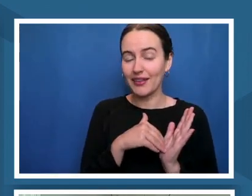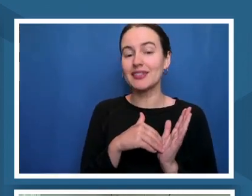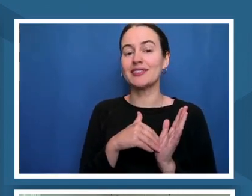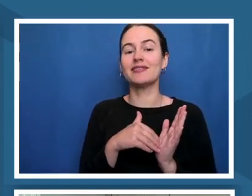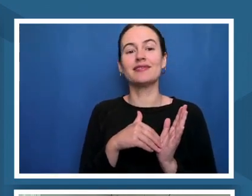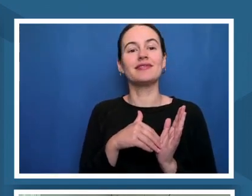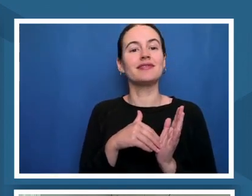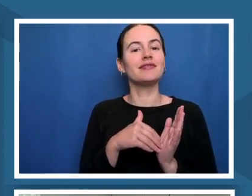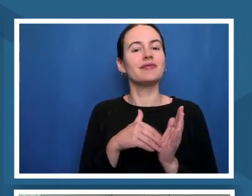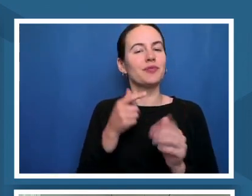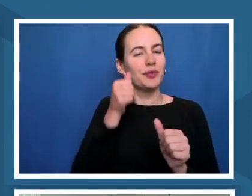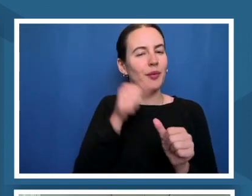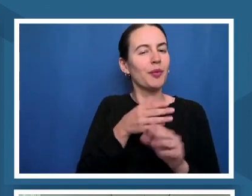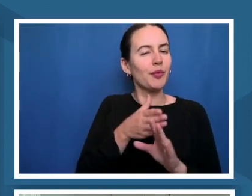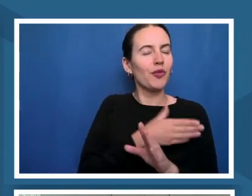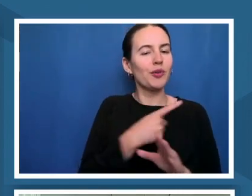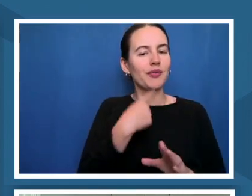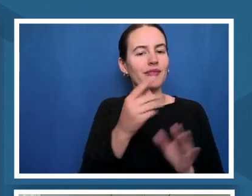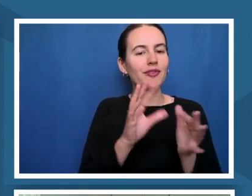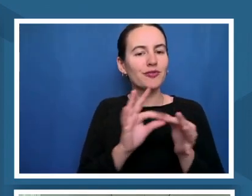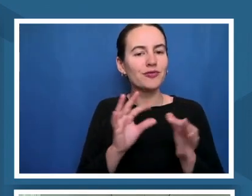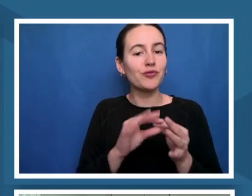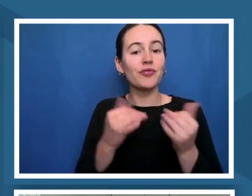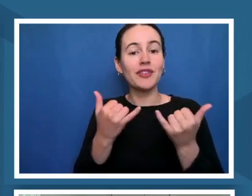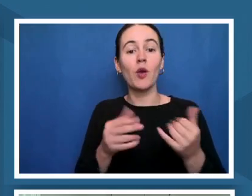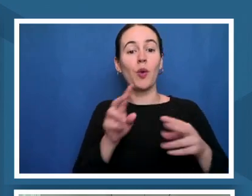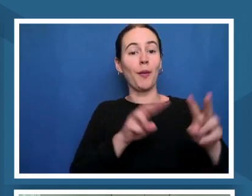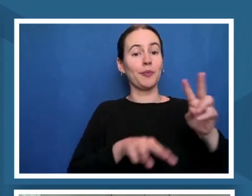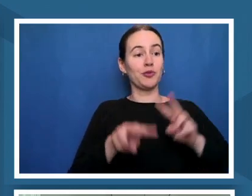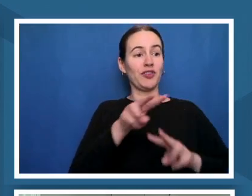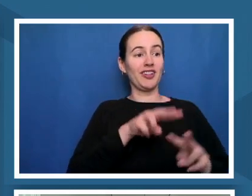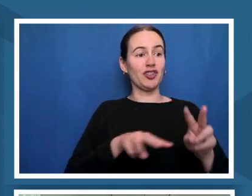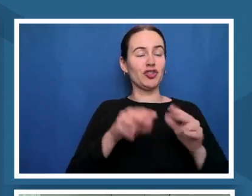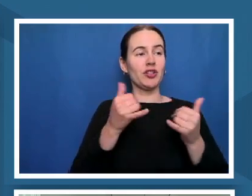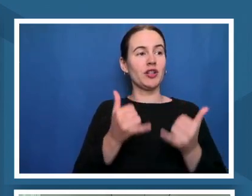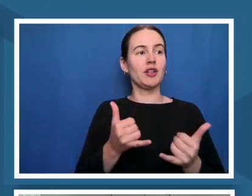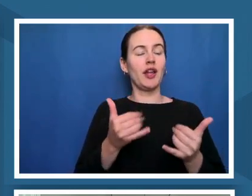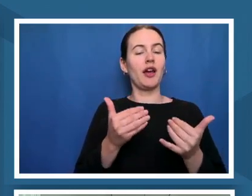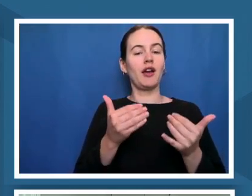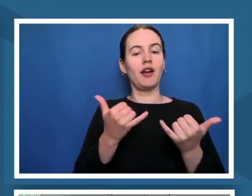let's we're moving from observation to